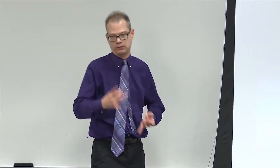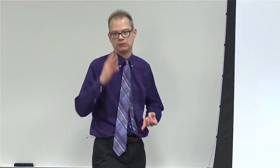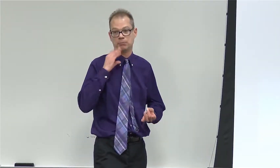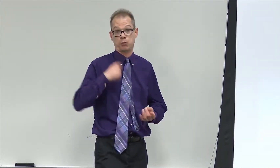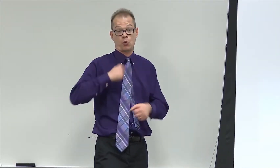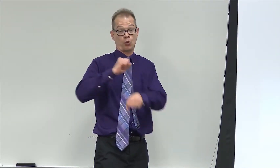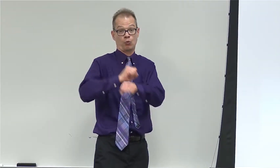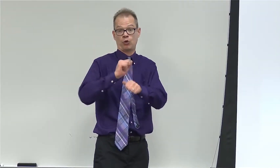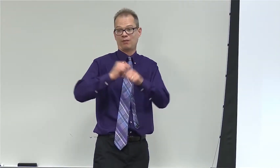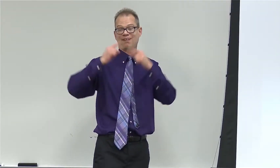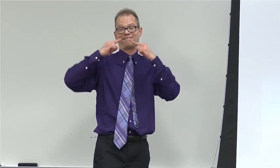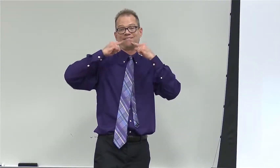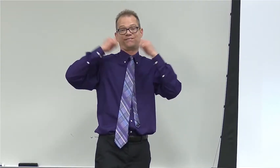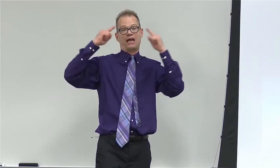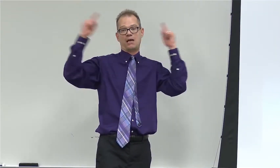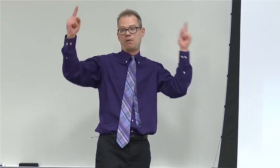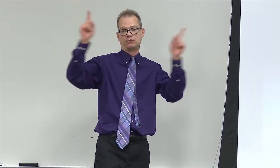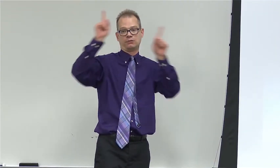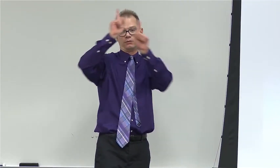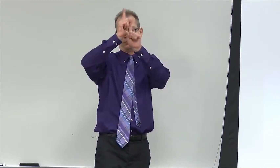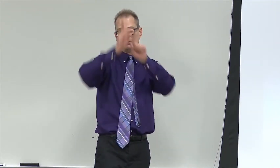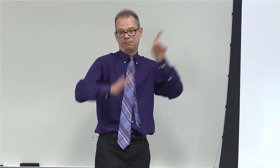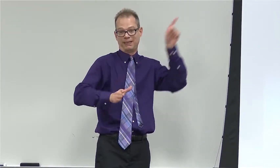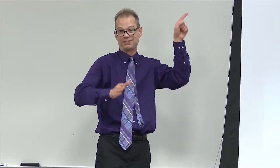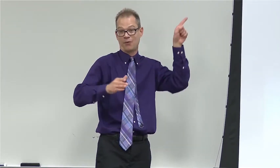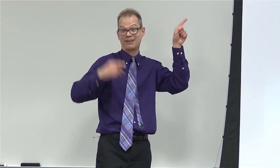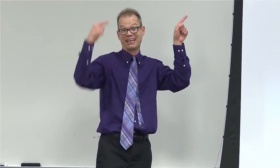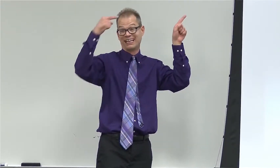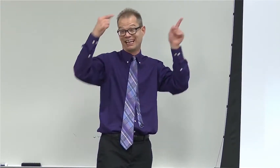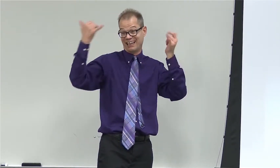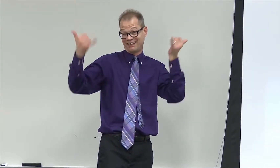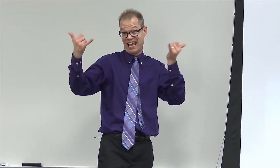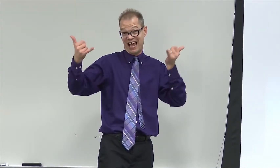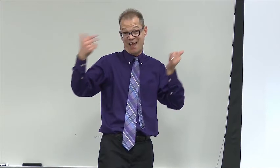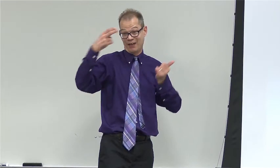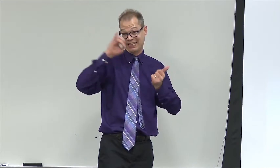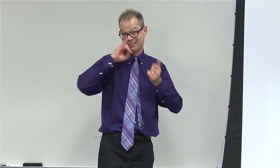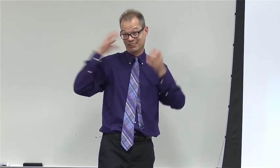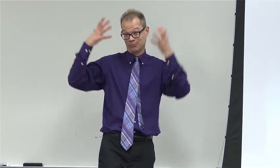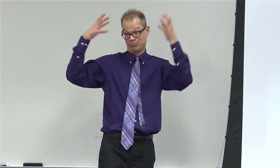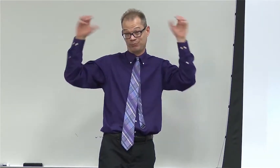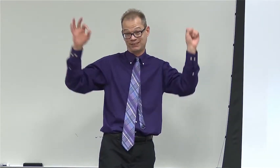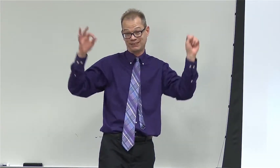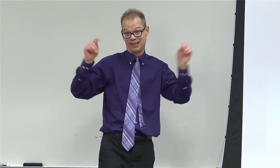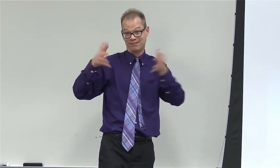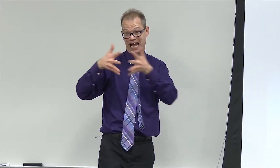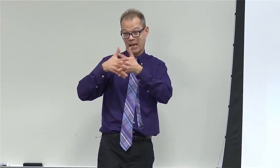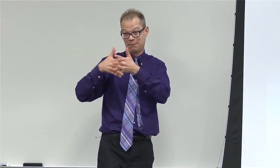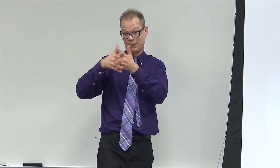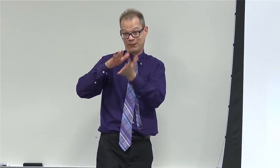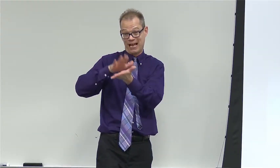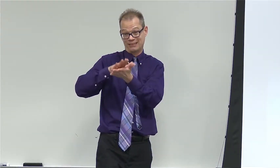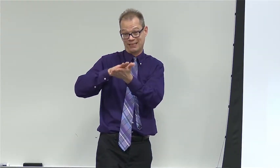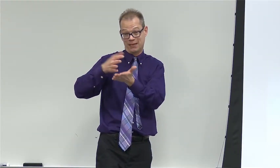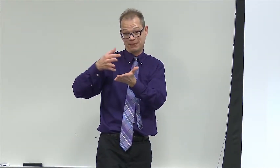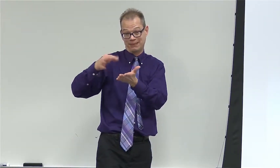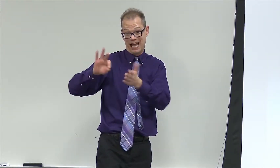This was definitely an interesting experience. I worked with a famous mentor. Now he is the president of American Academic